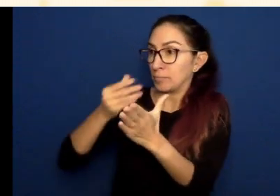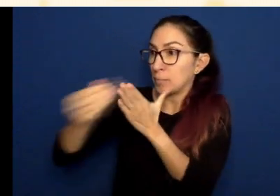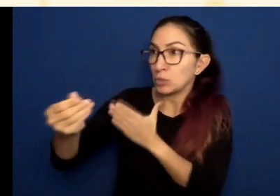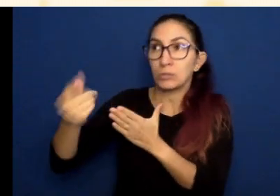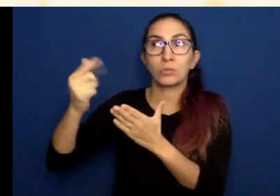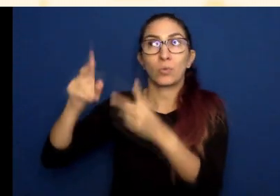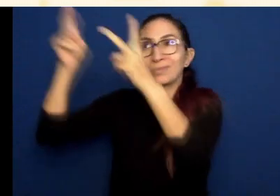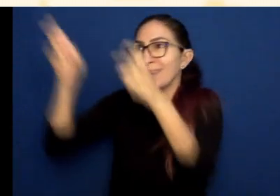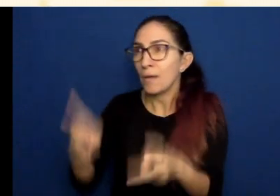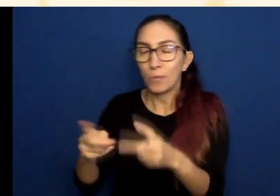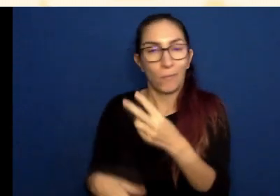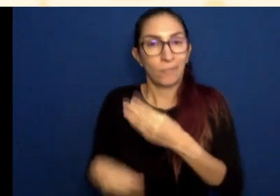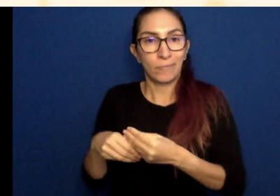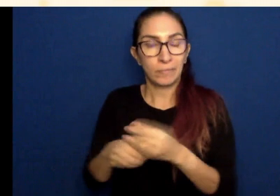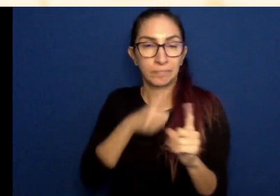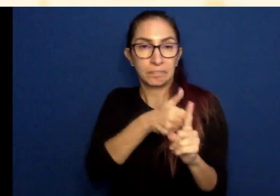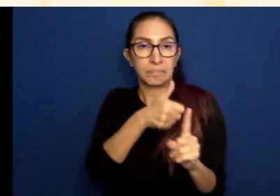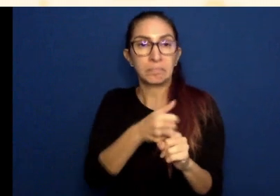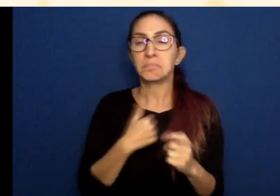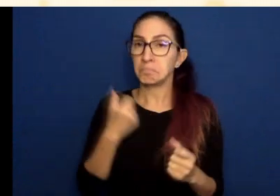And when I talk about desktop, I mean PC as well as Mac.